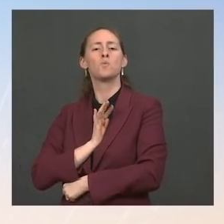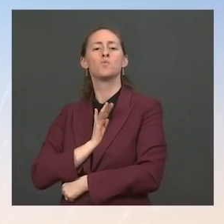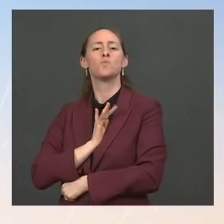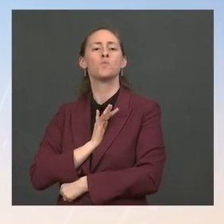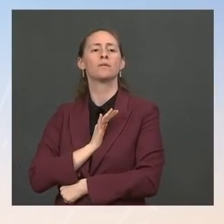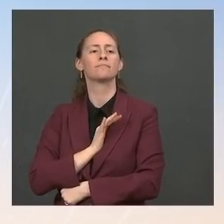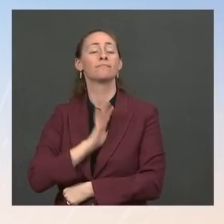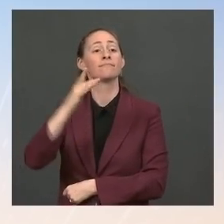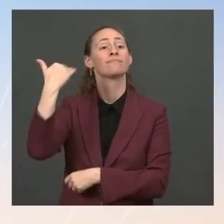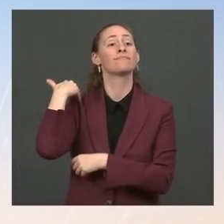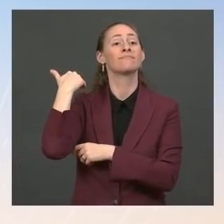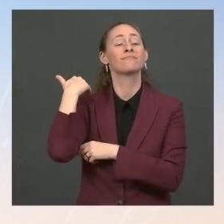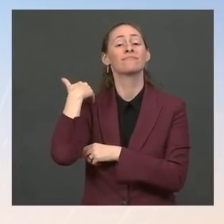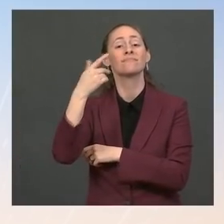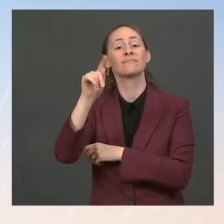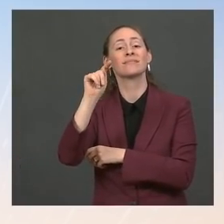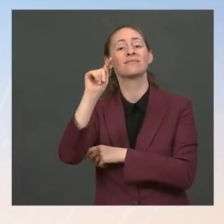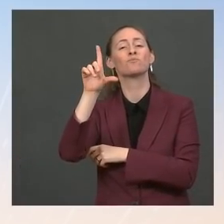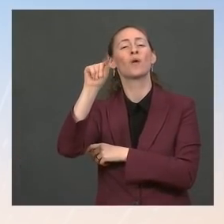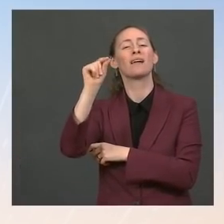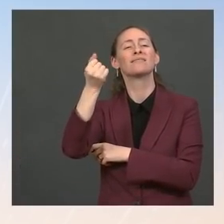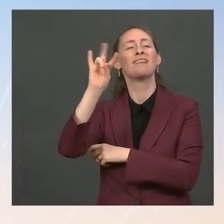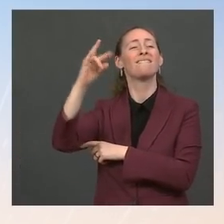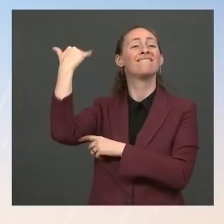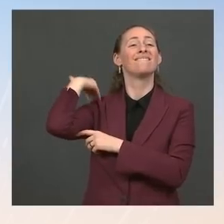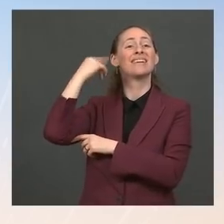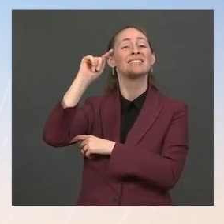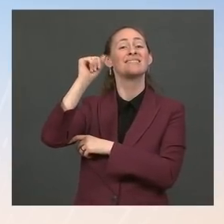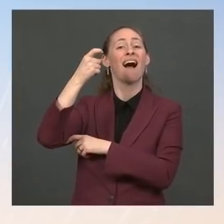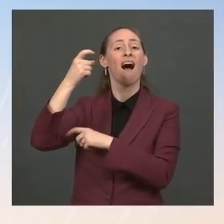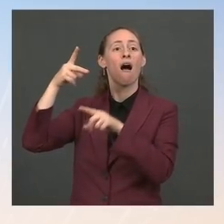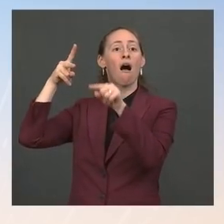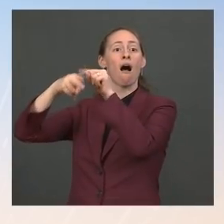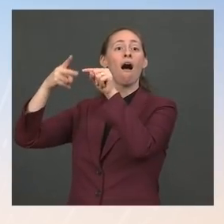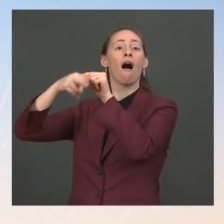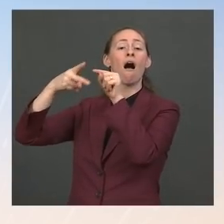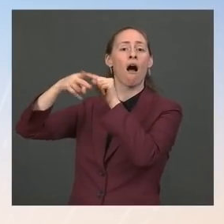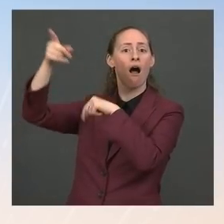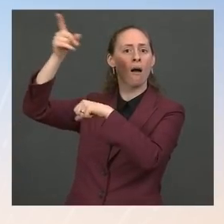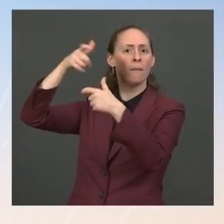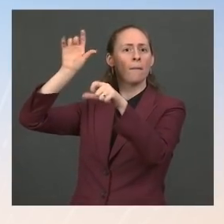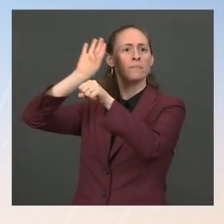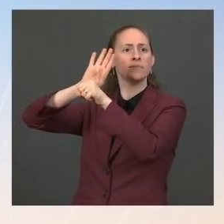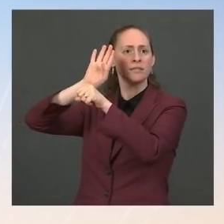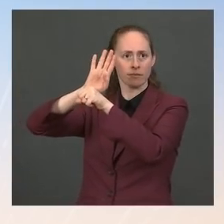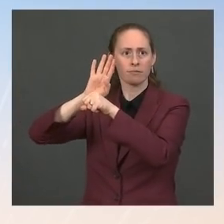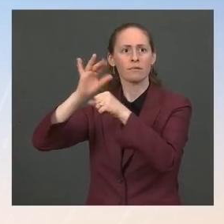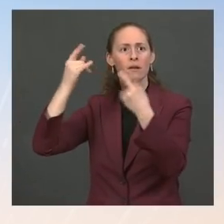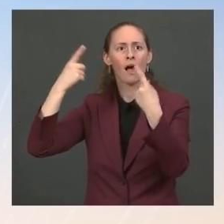would trickle down to lower income people -- it didn't. None of that happened. So we're just not buying into that notion